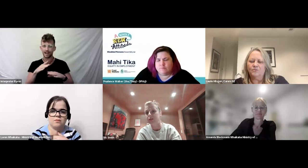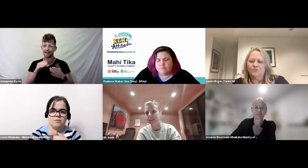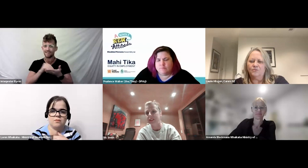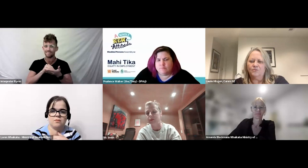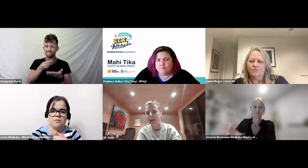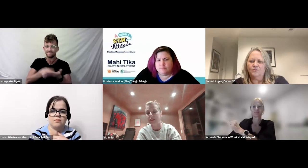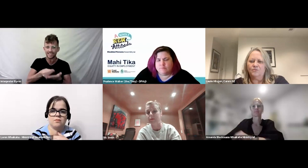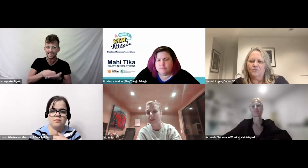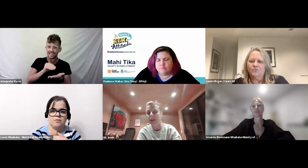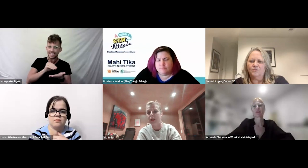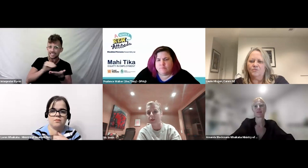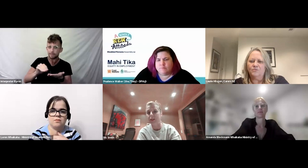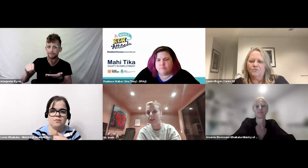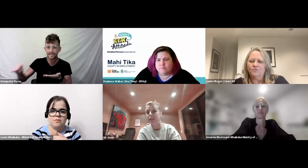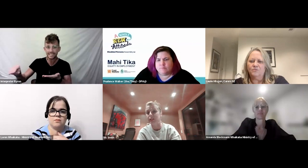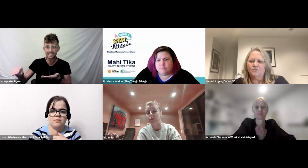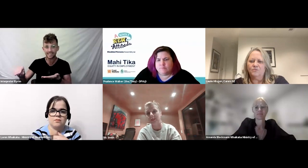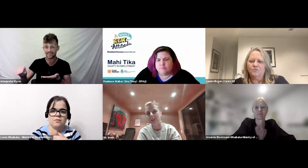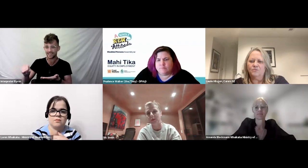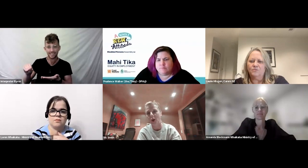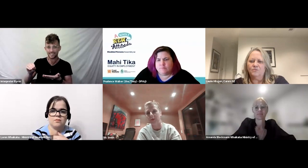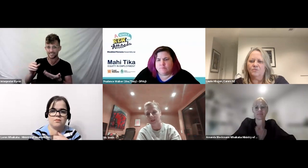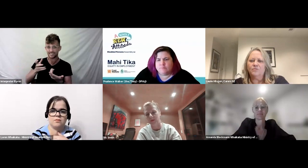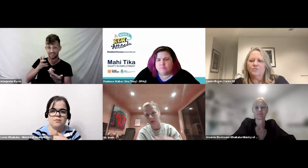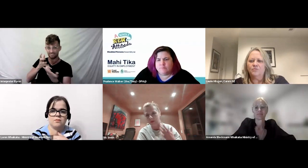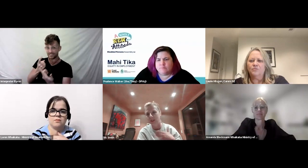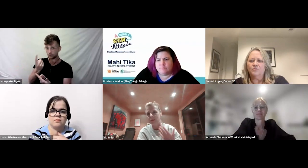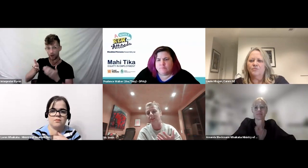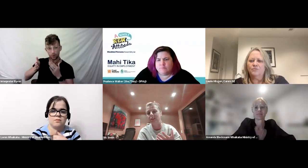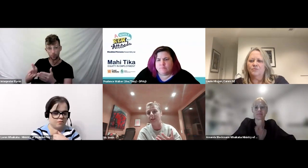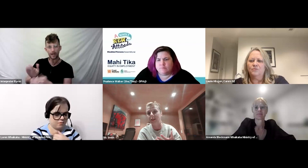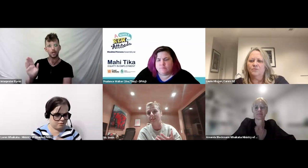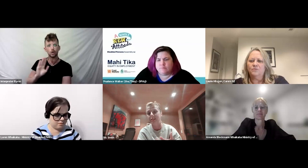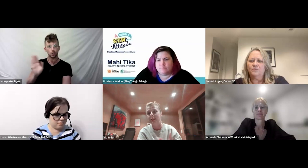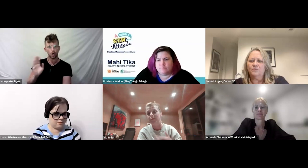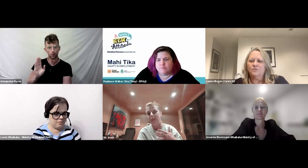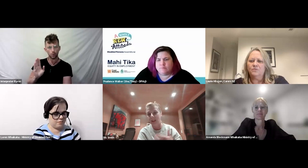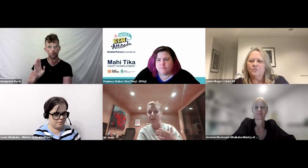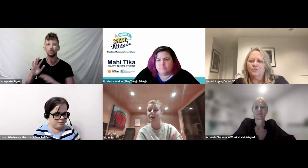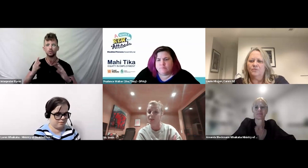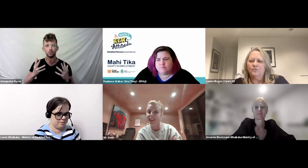Funding to make them a lot clearer as well. So we hope that when people are using the guidelines, as they are currently,